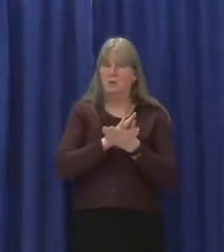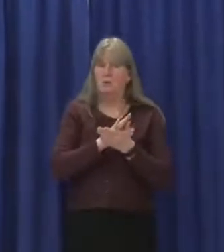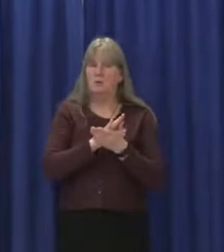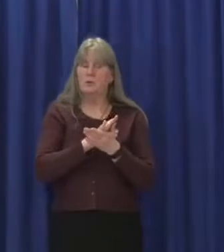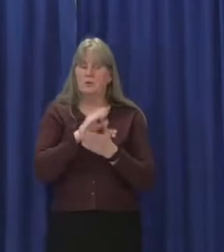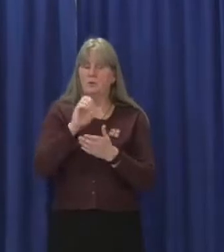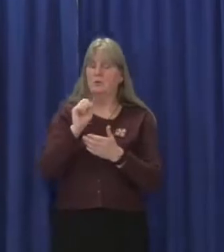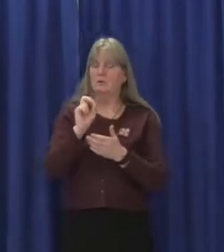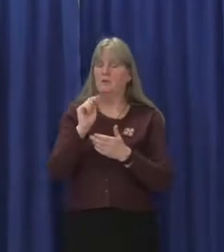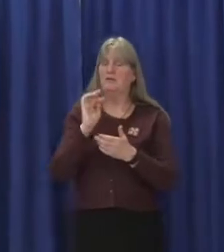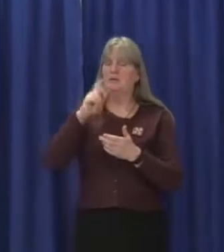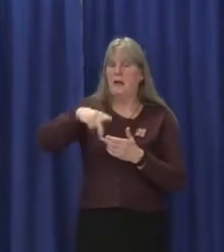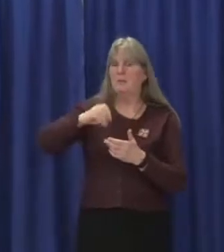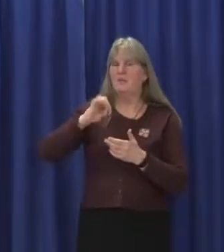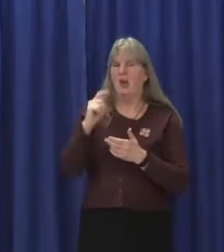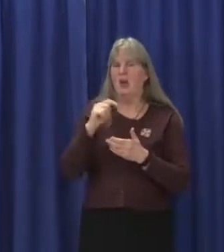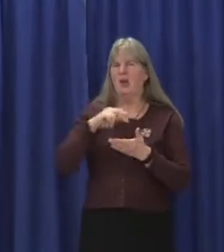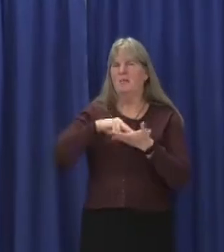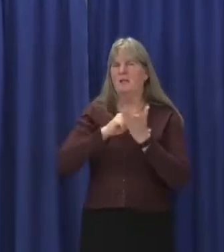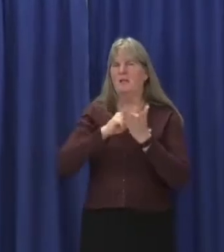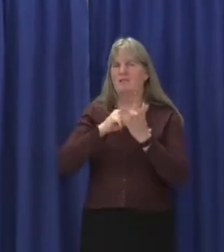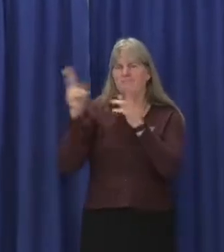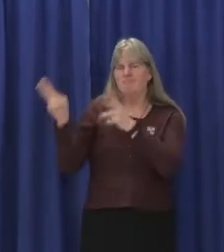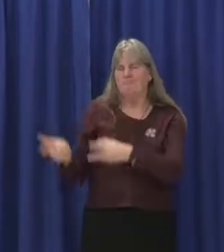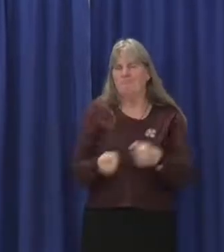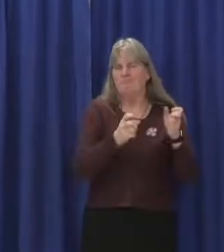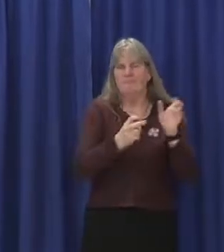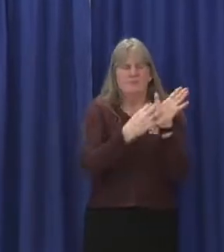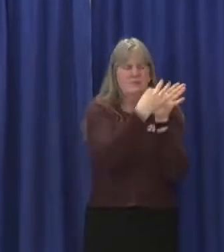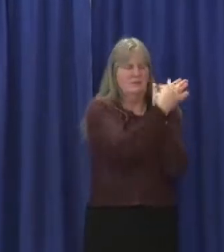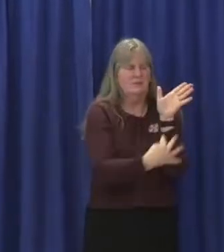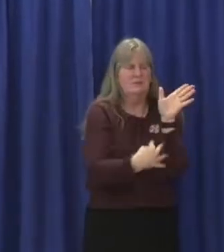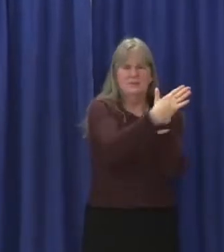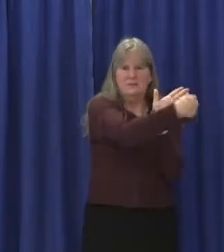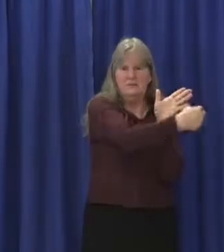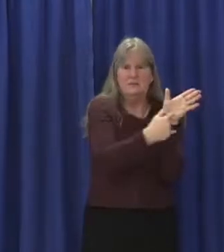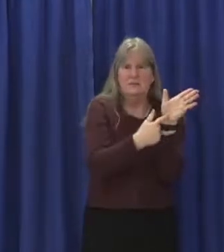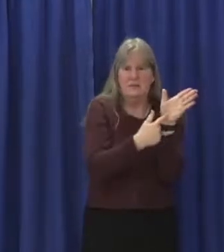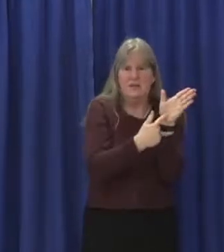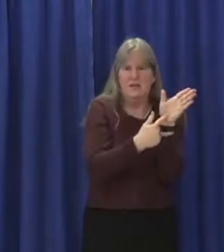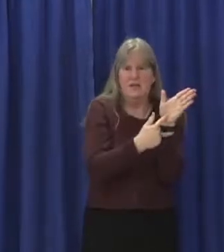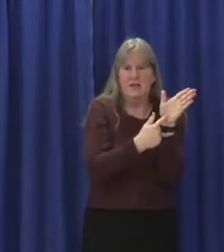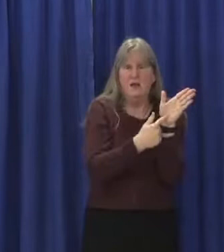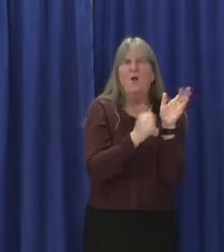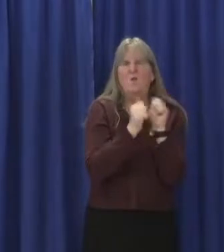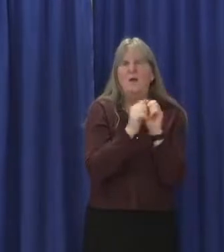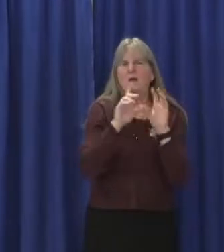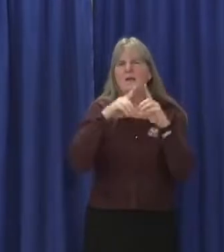being put up online. Work with-- with work underway with the Department of Education.